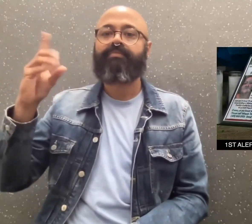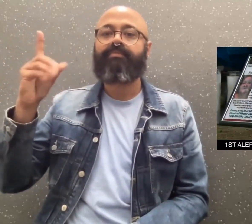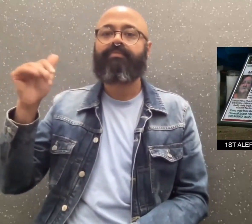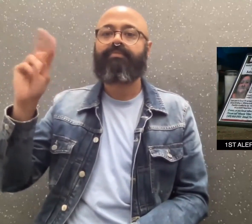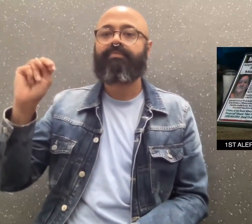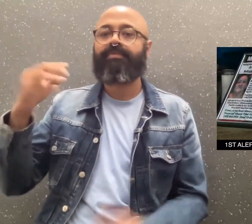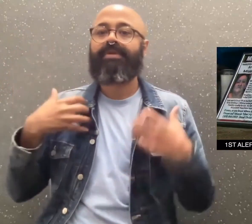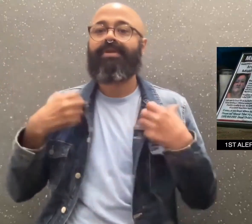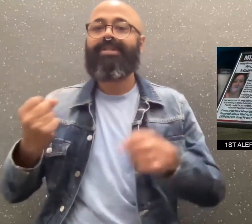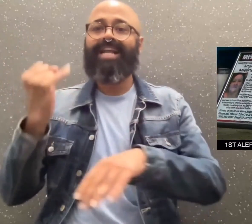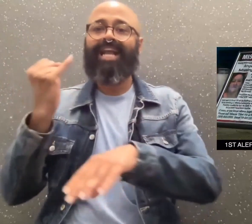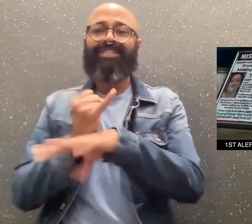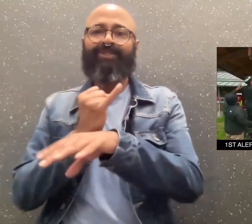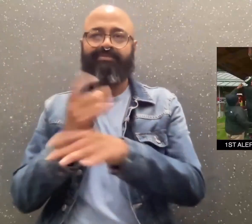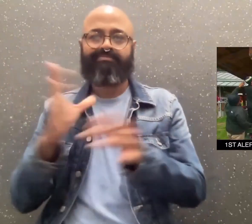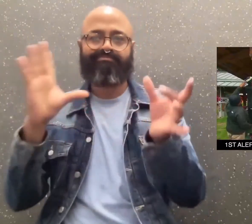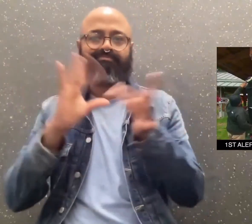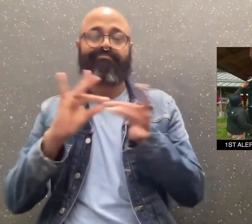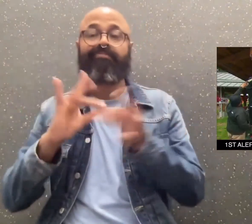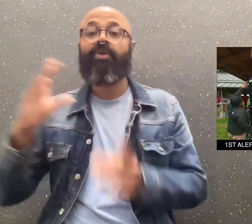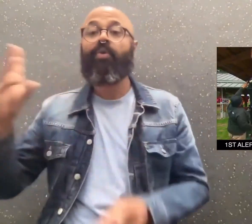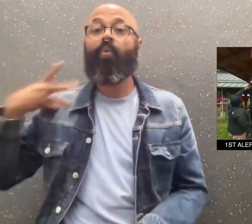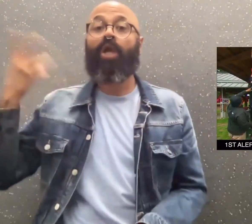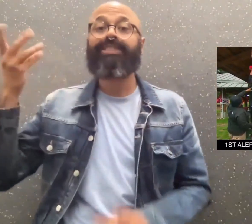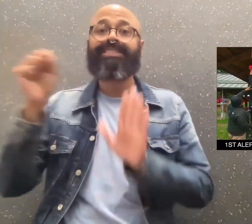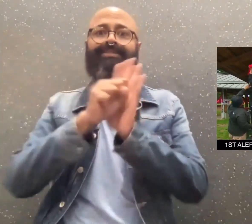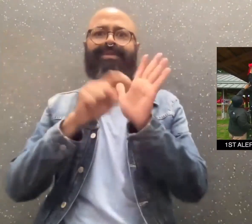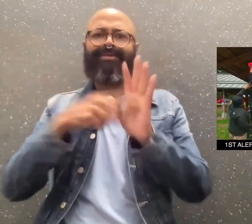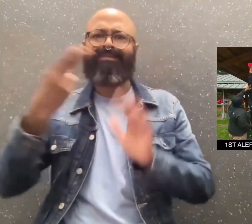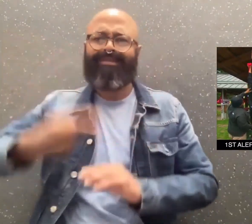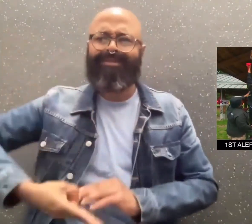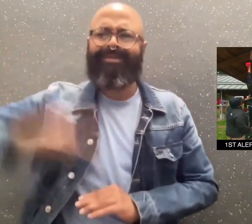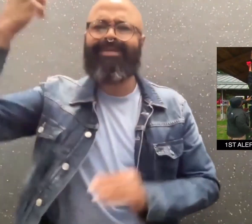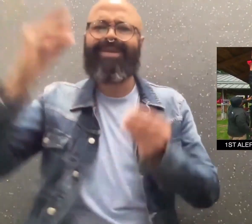A 2018 report by the Urban Indian Health Institute